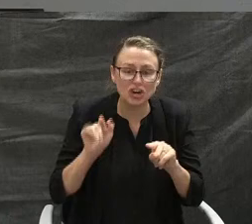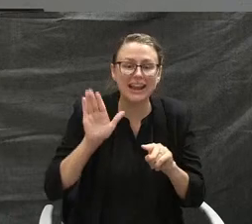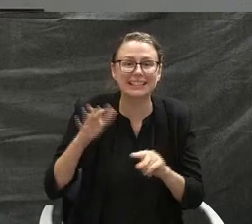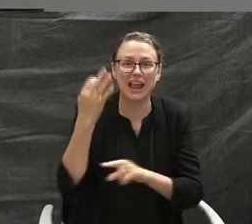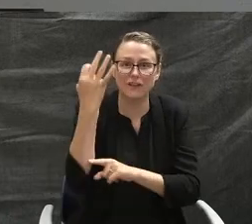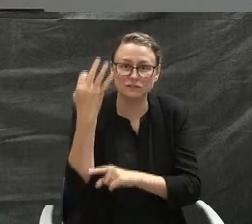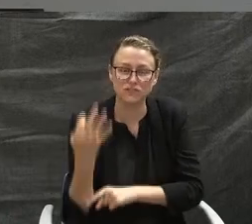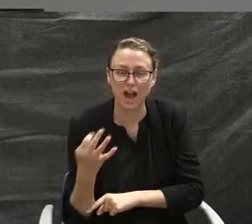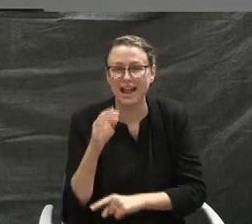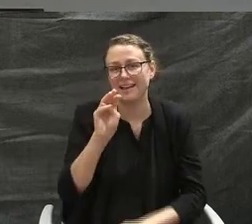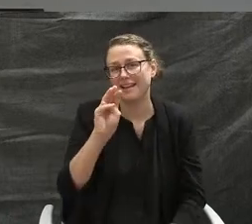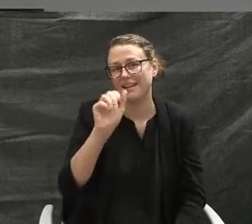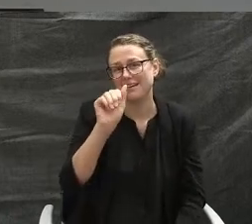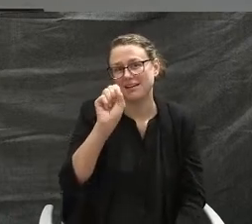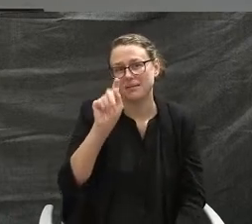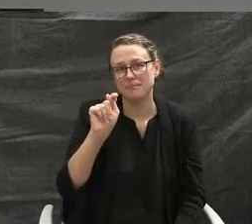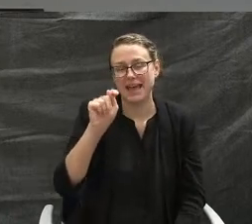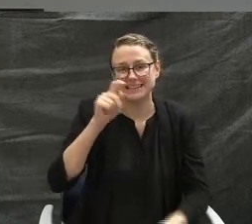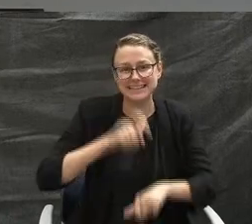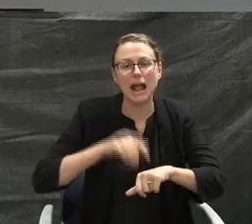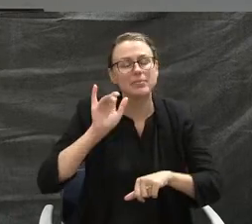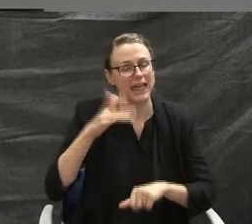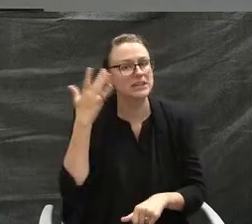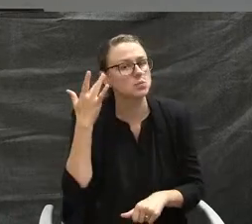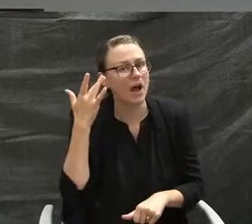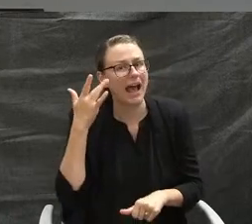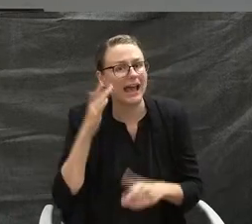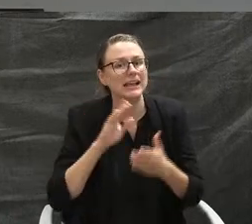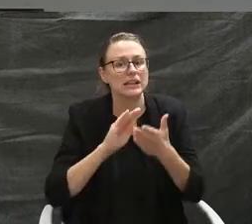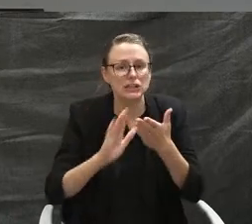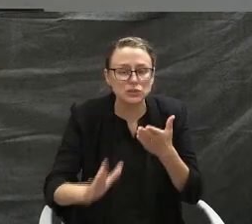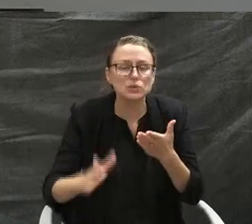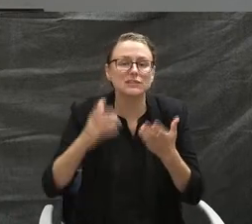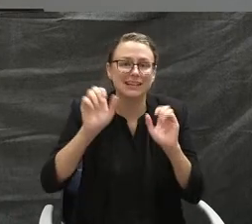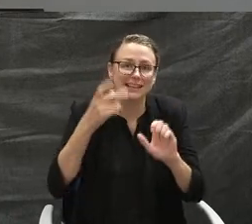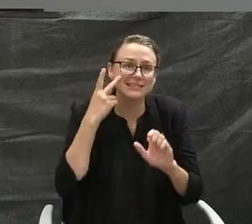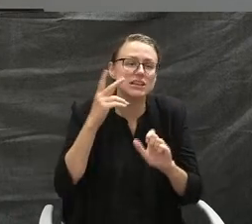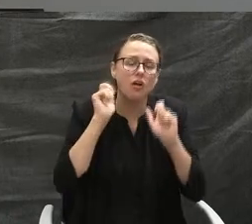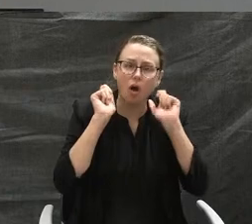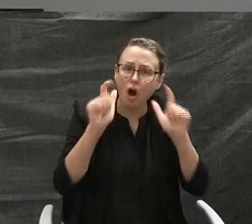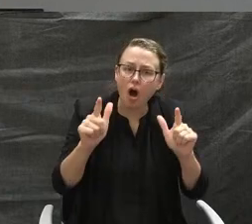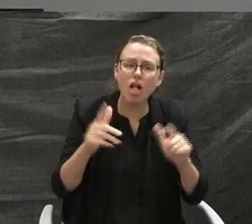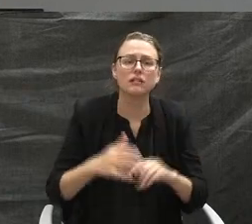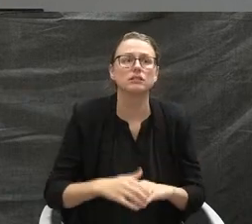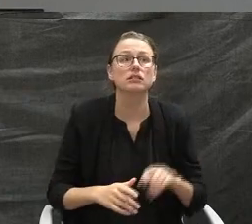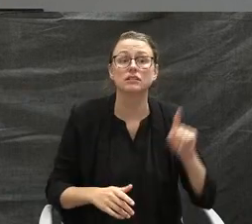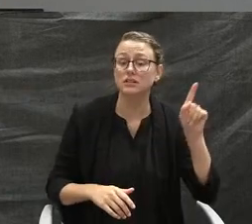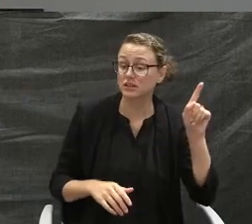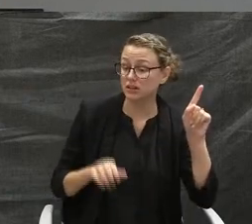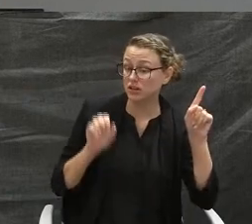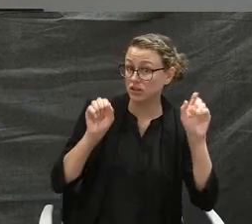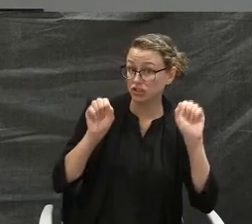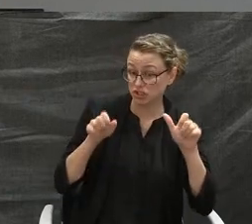specific reason. So students can have that level of intervention if needed. That could be in person also. Yeah, I mean